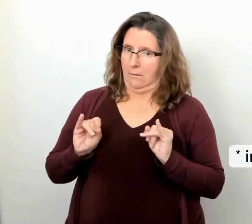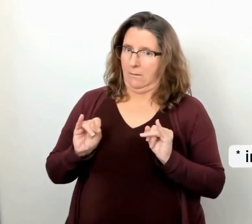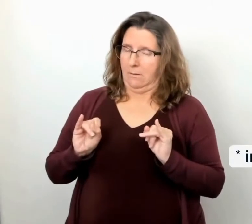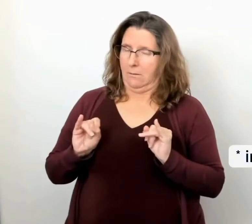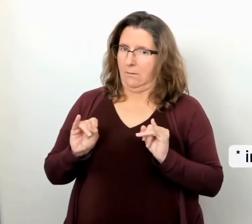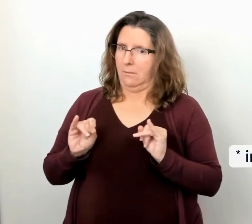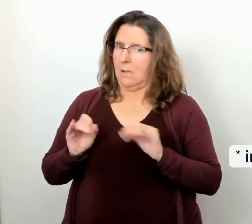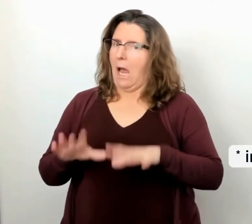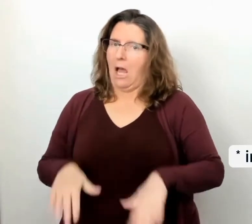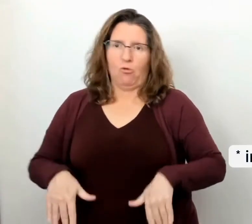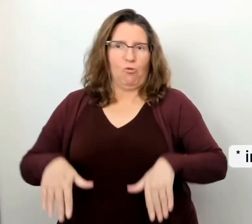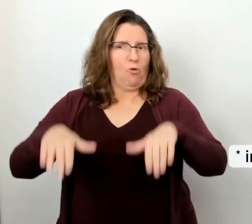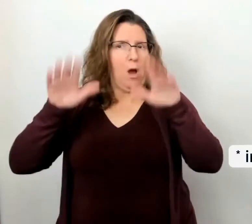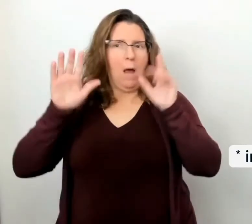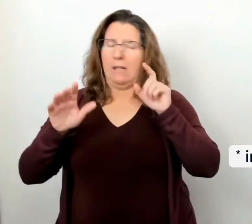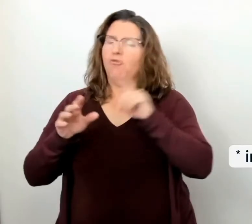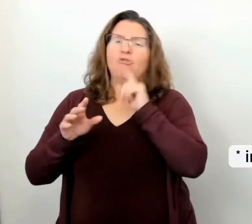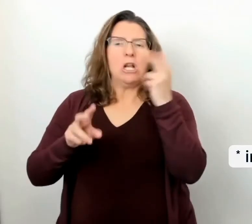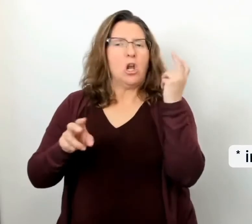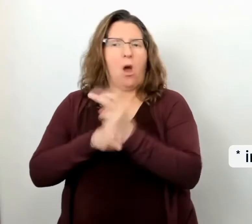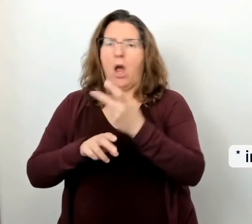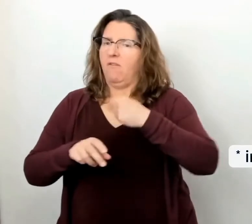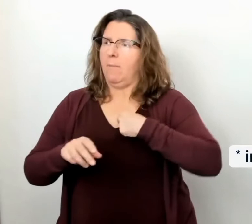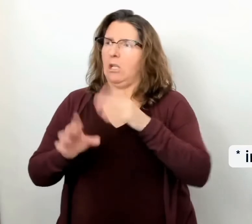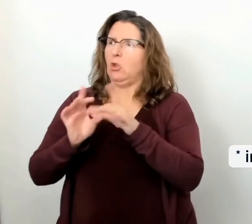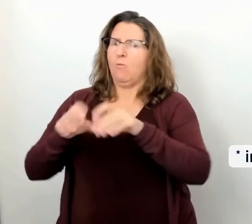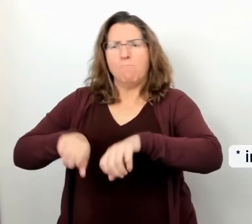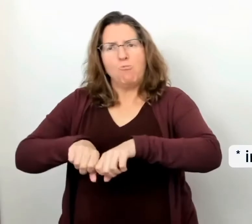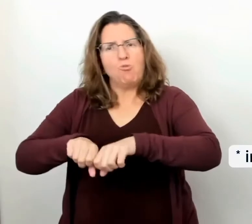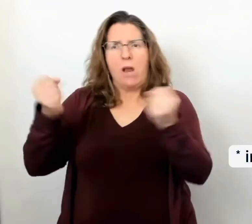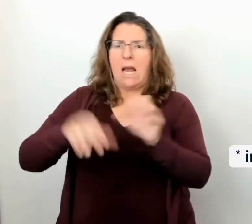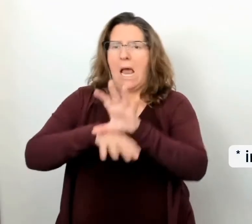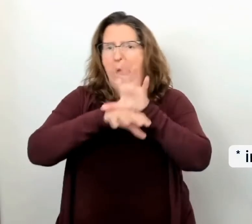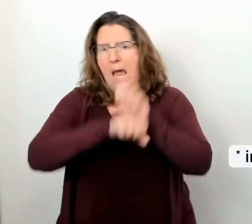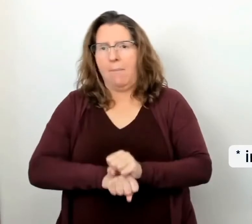Because I grew up ingrained to believe that independence is the only way to live,